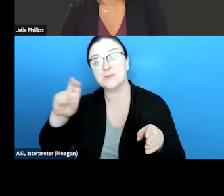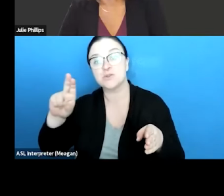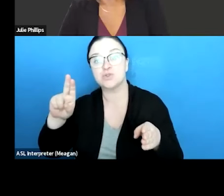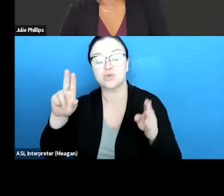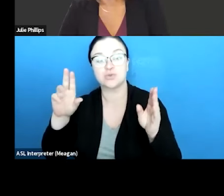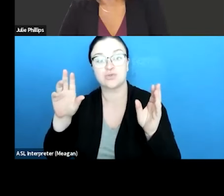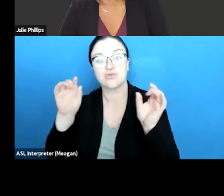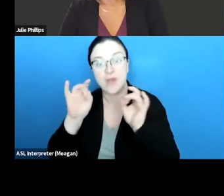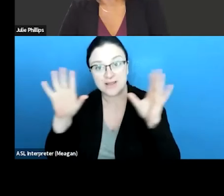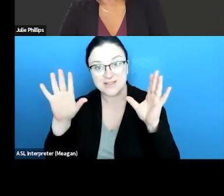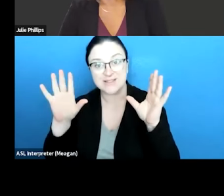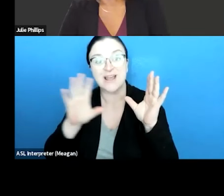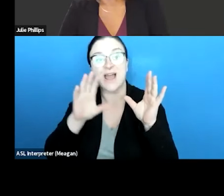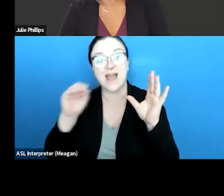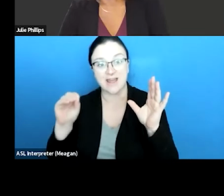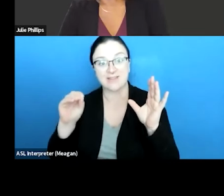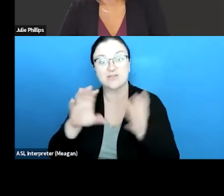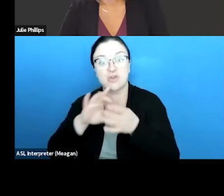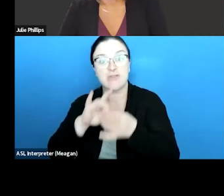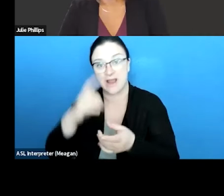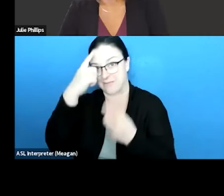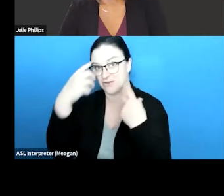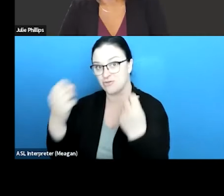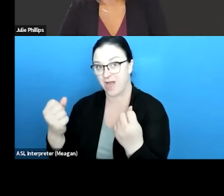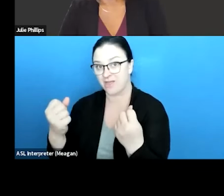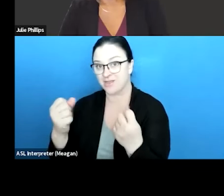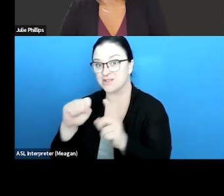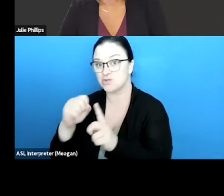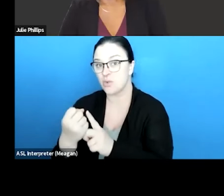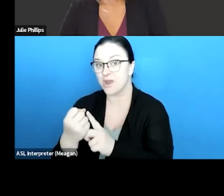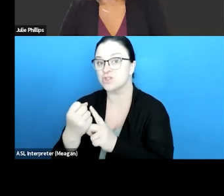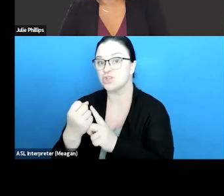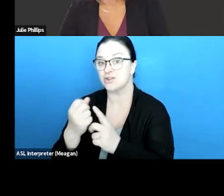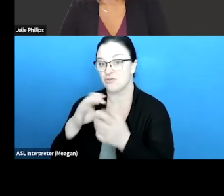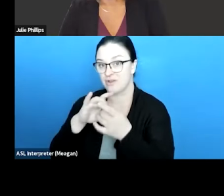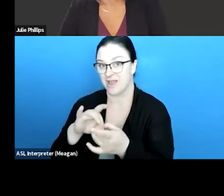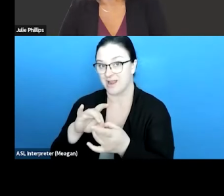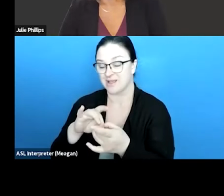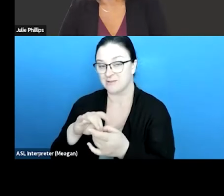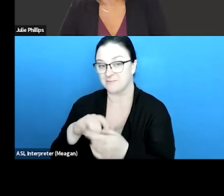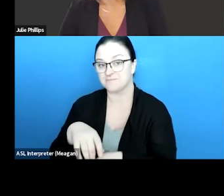and there is a related mental health condition, related intellectual developmental disability,